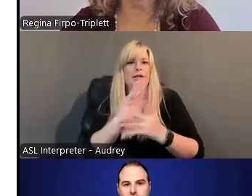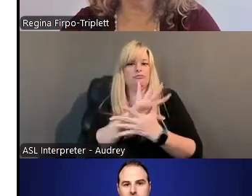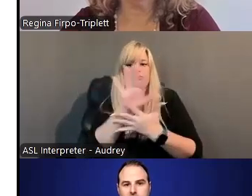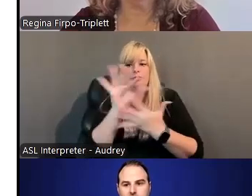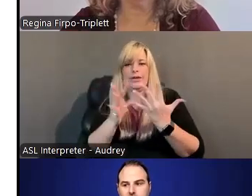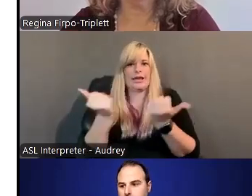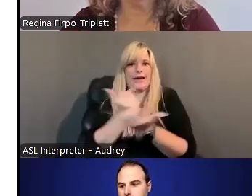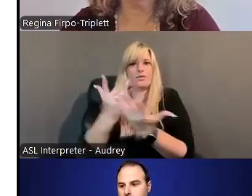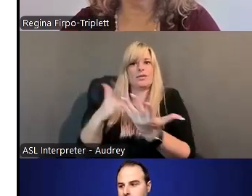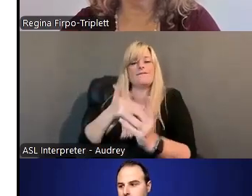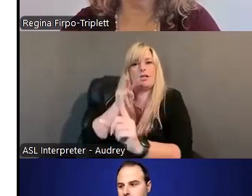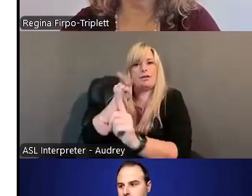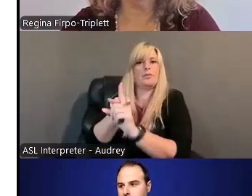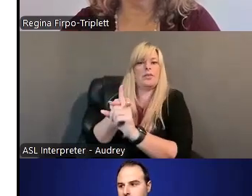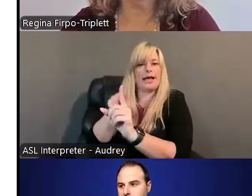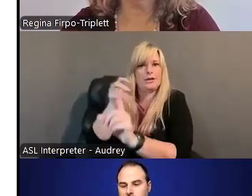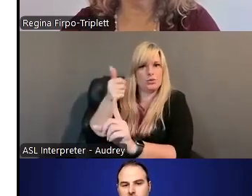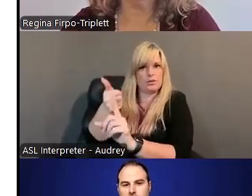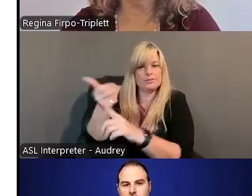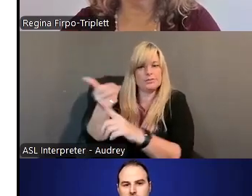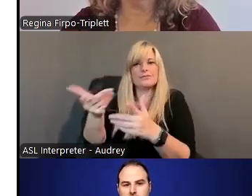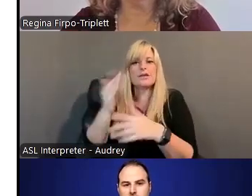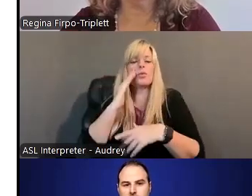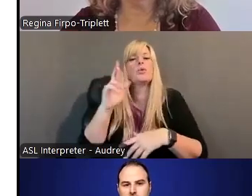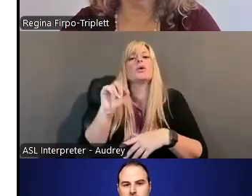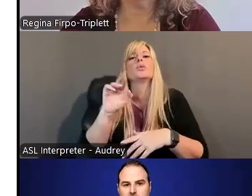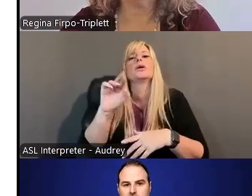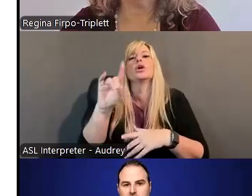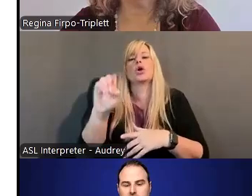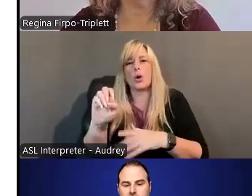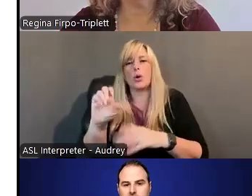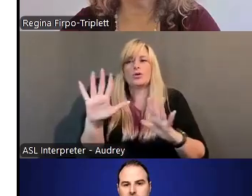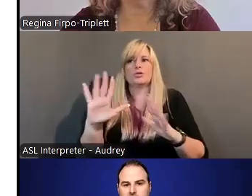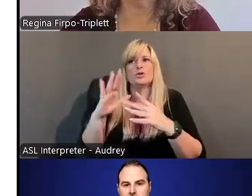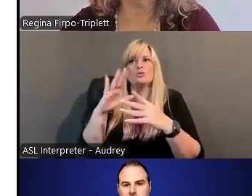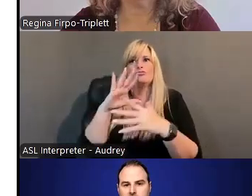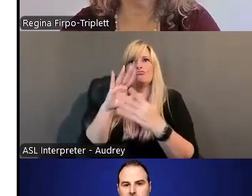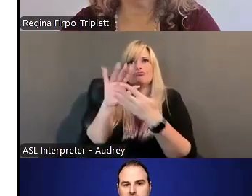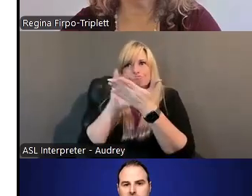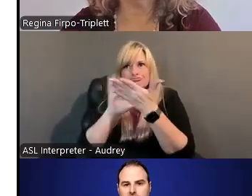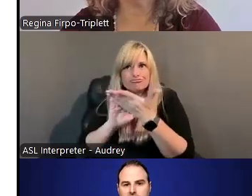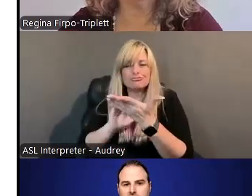and are going to be recoding to break that down into all the different fun combinations that